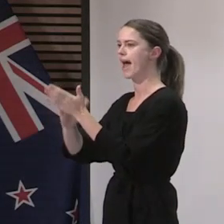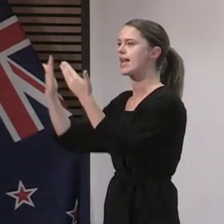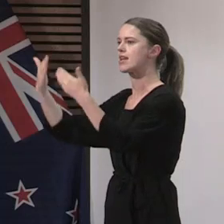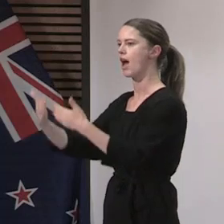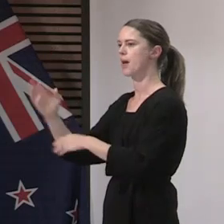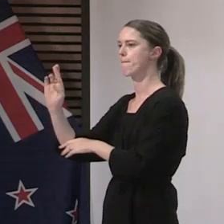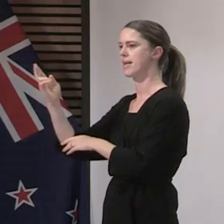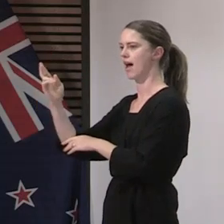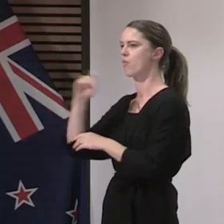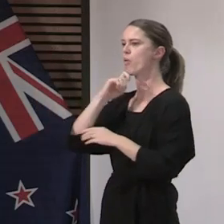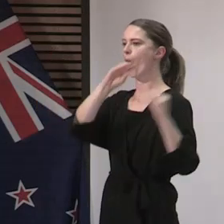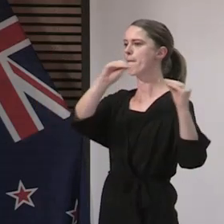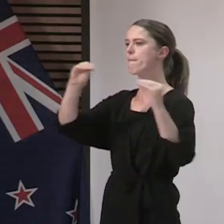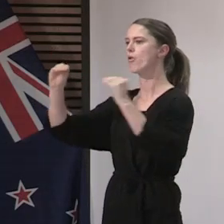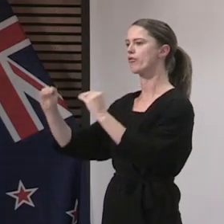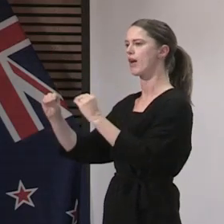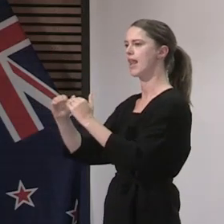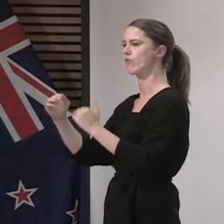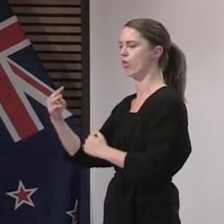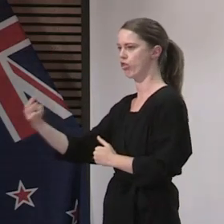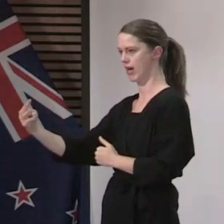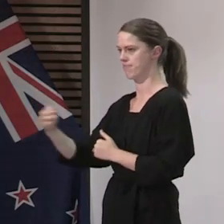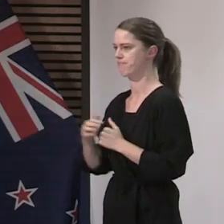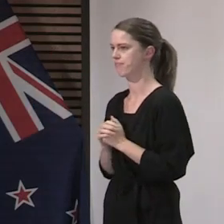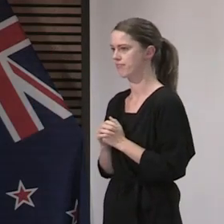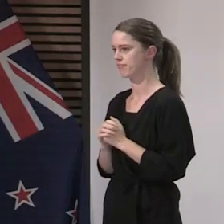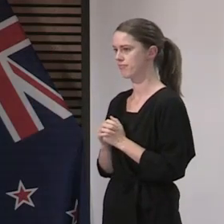level 4 lockdown at 11:59pm on